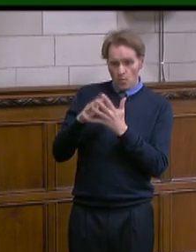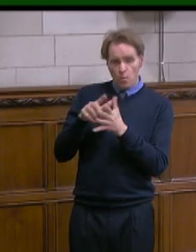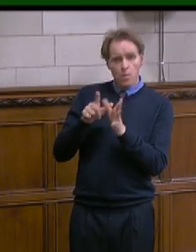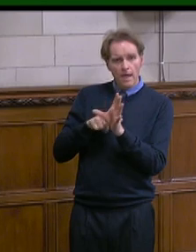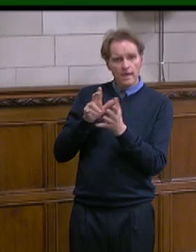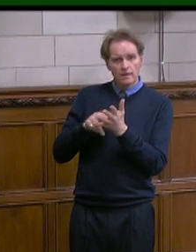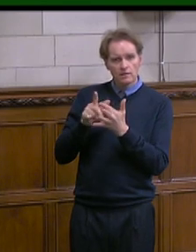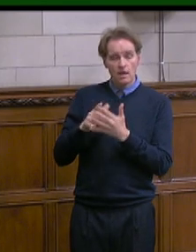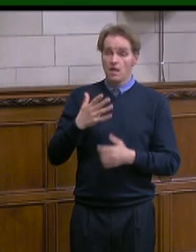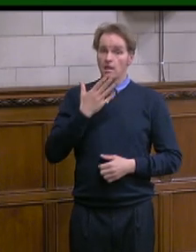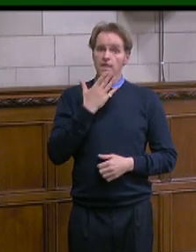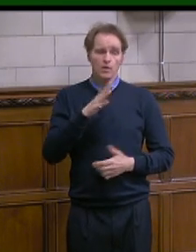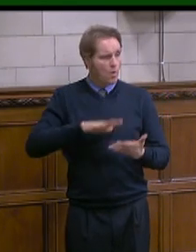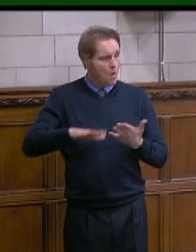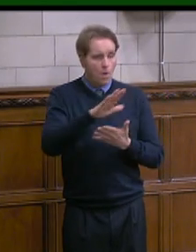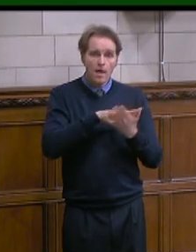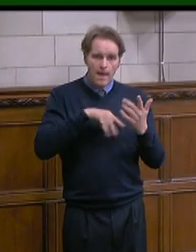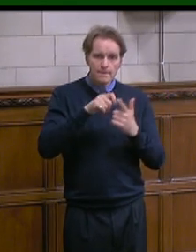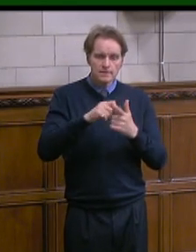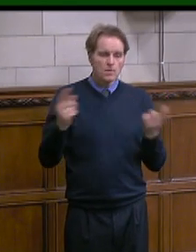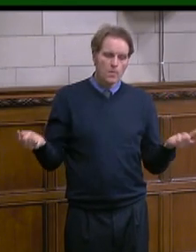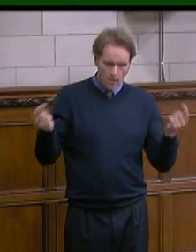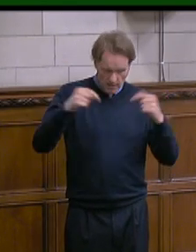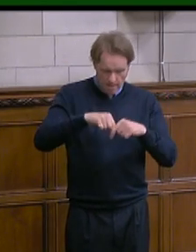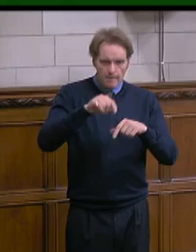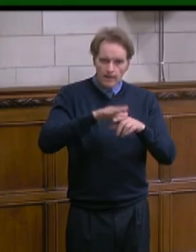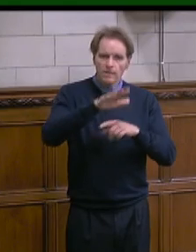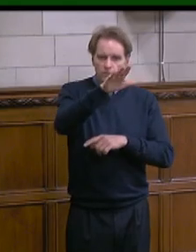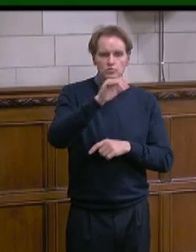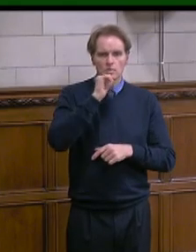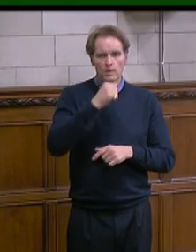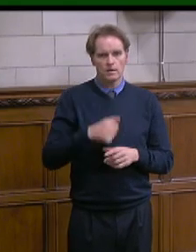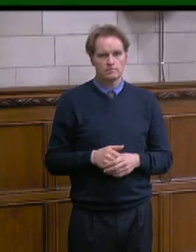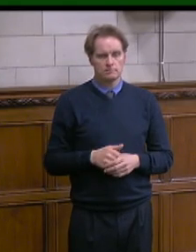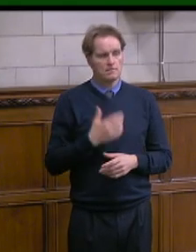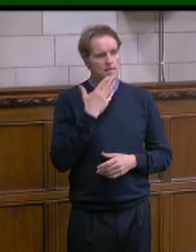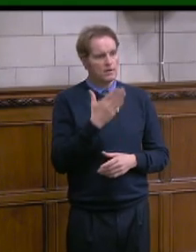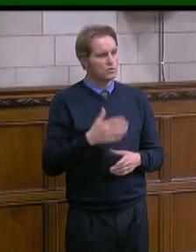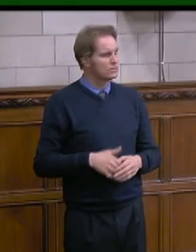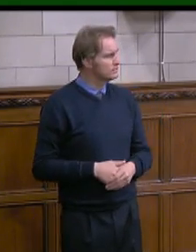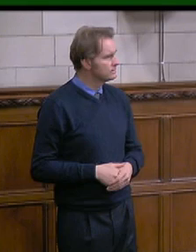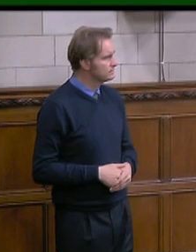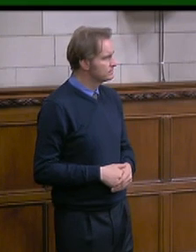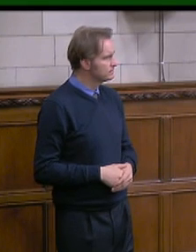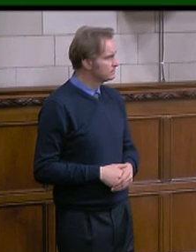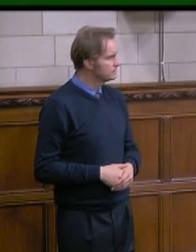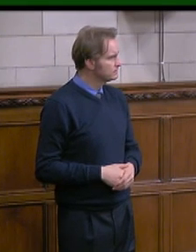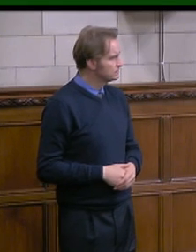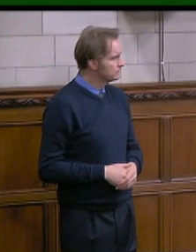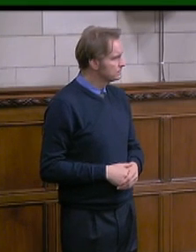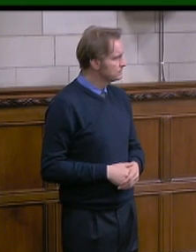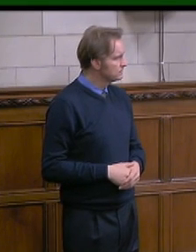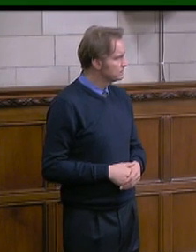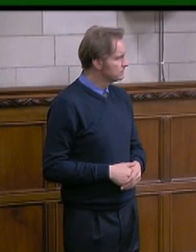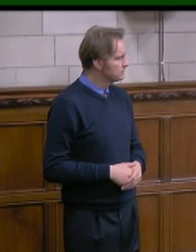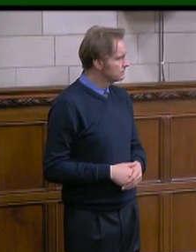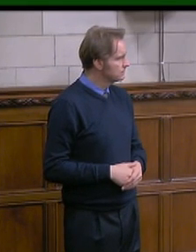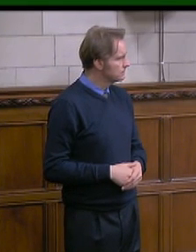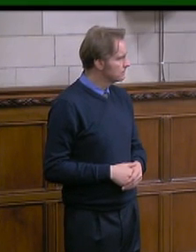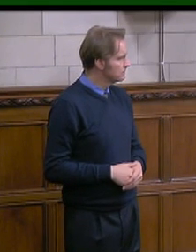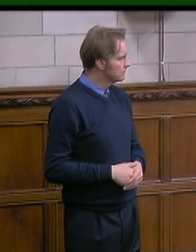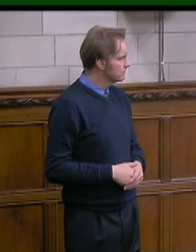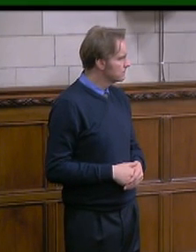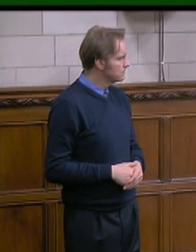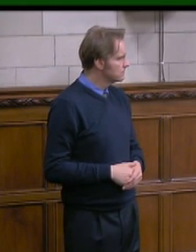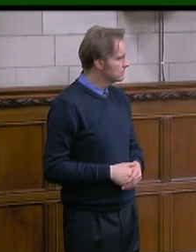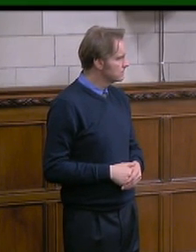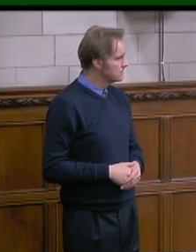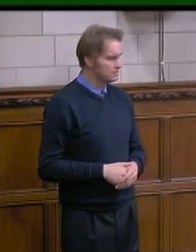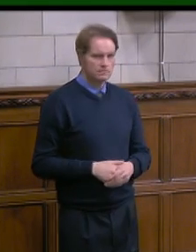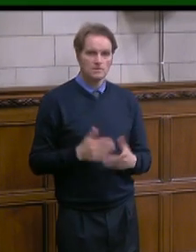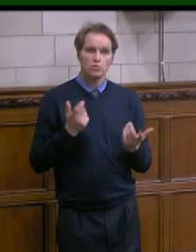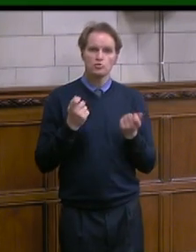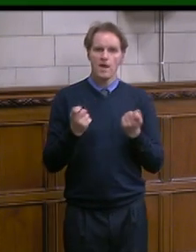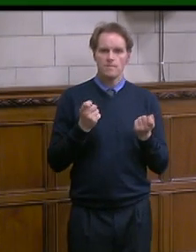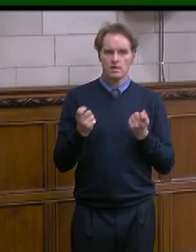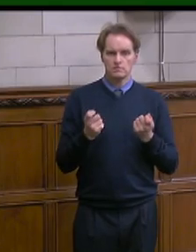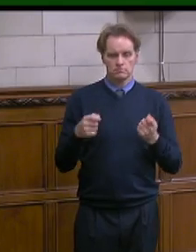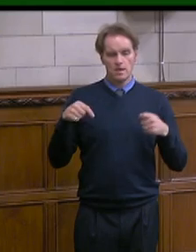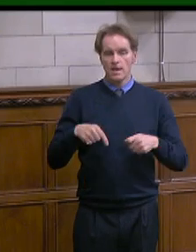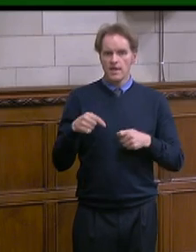Members and I am sure we will